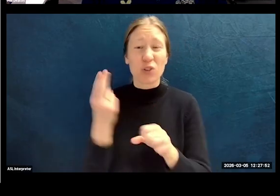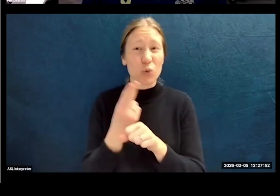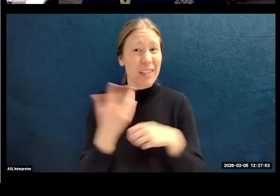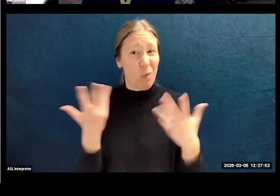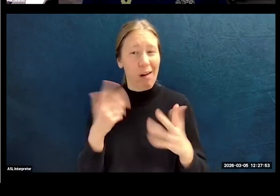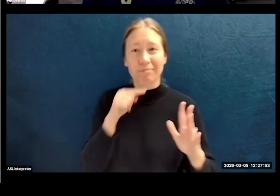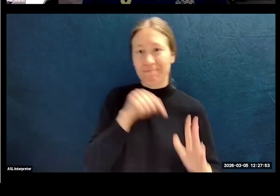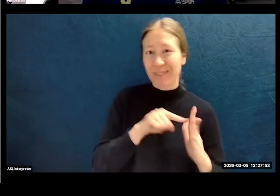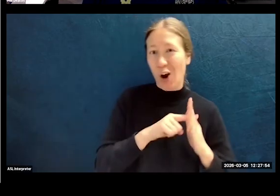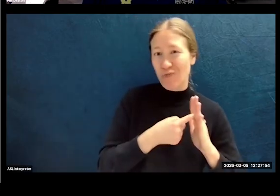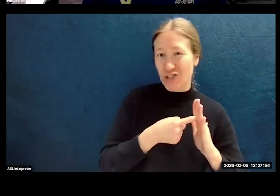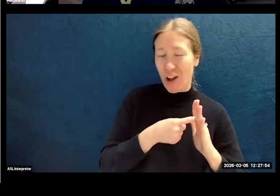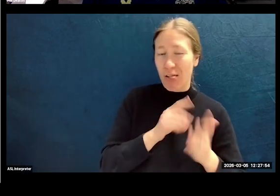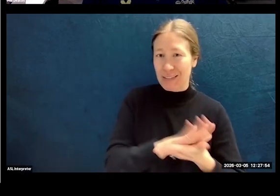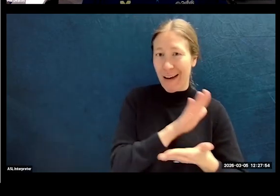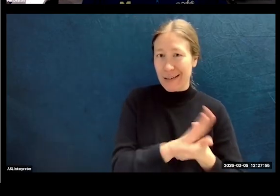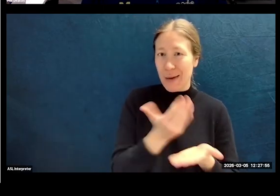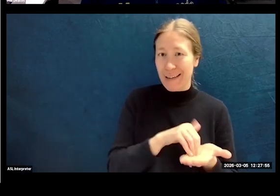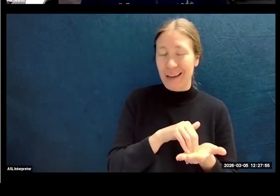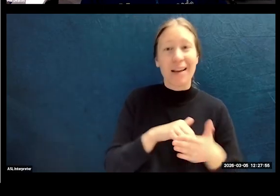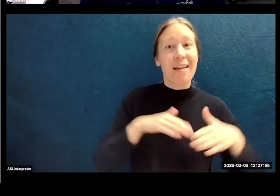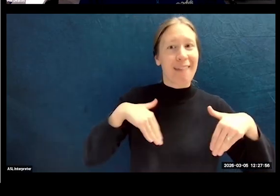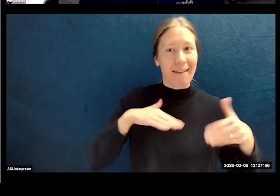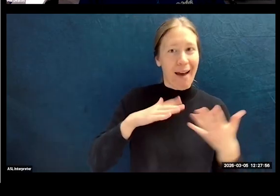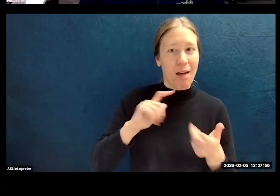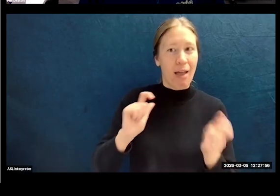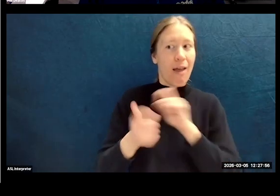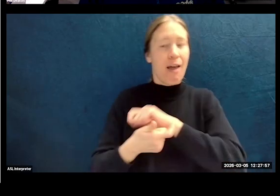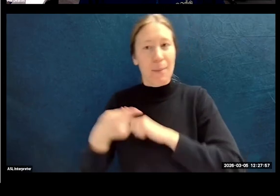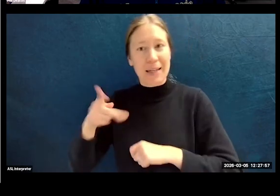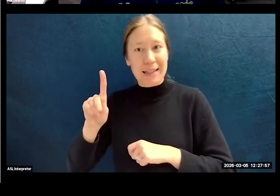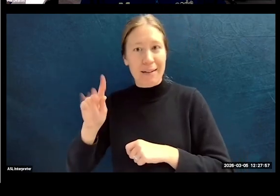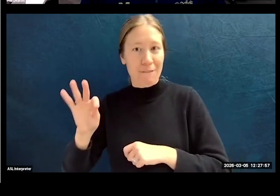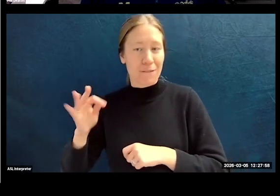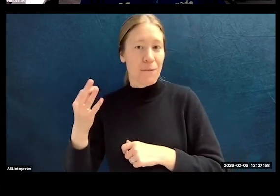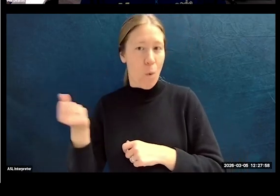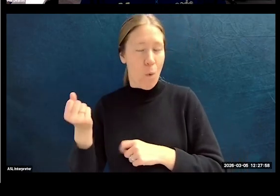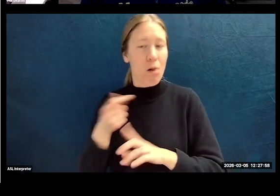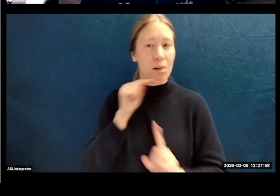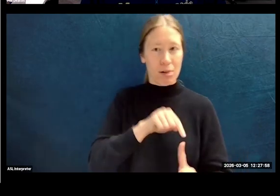before you're converting it to that PDF. So, here are some steps that we recommend doing before converting to PDF.